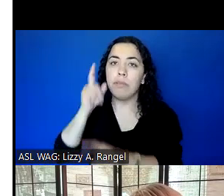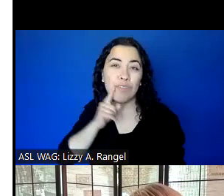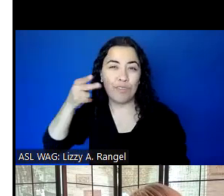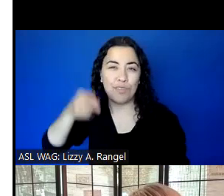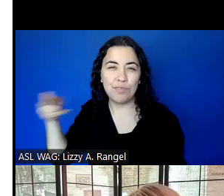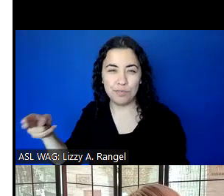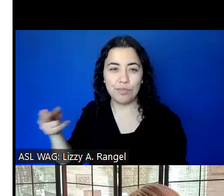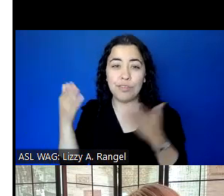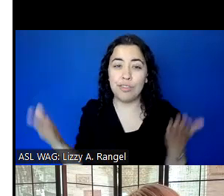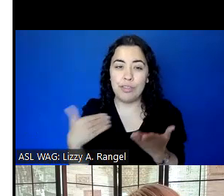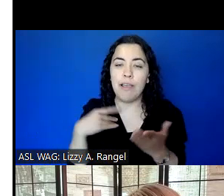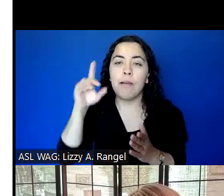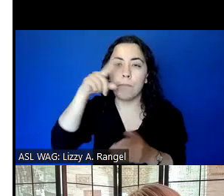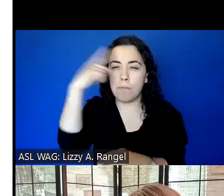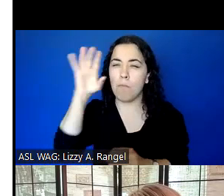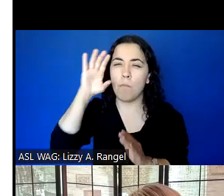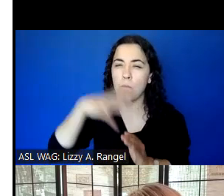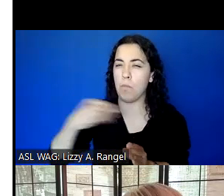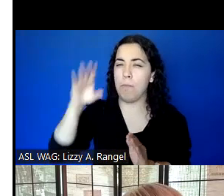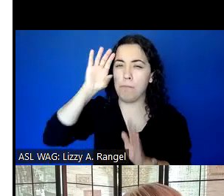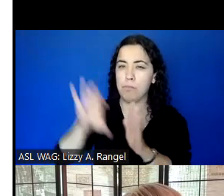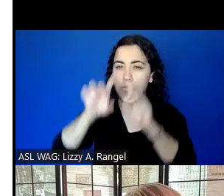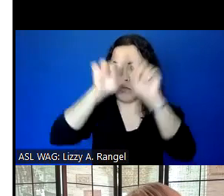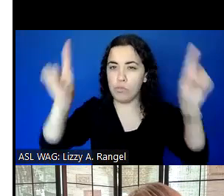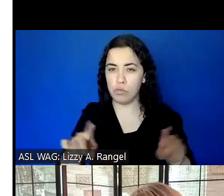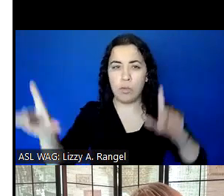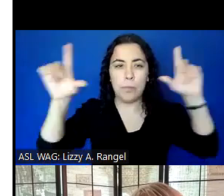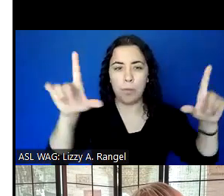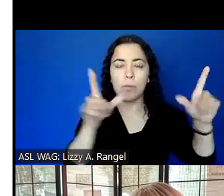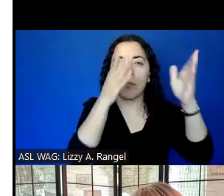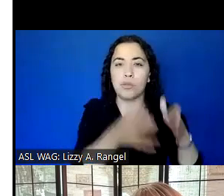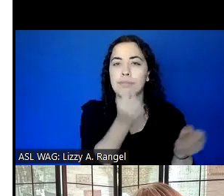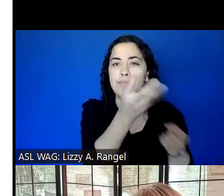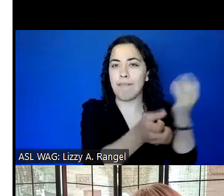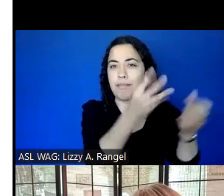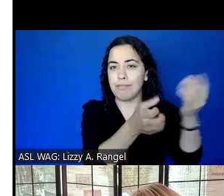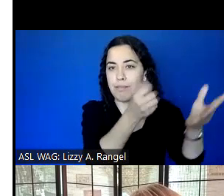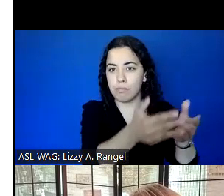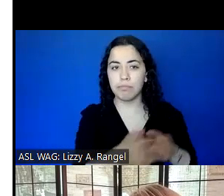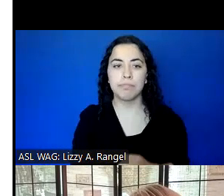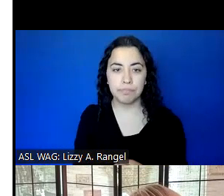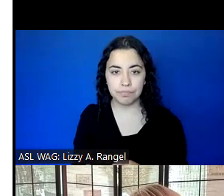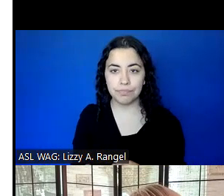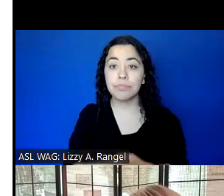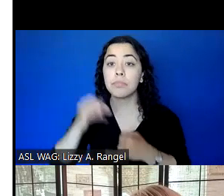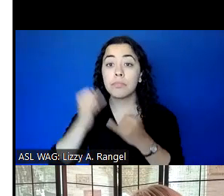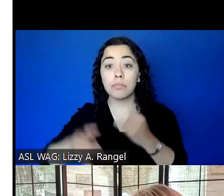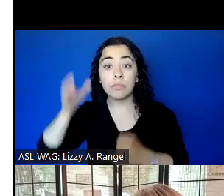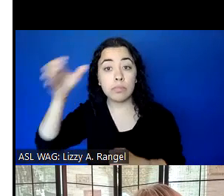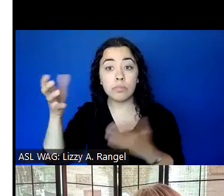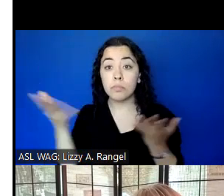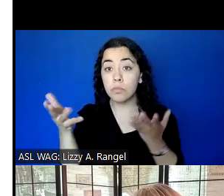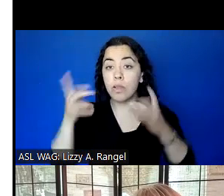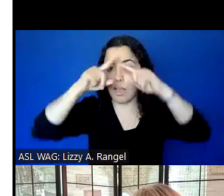occupied. And this is a picture of a computer with some different controllers around it.